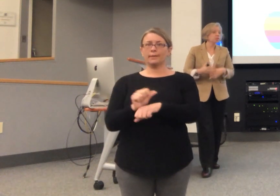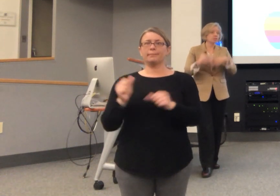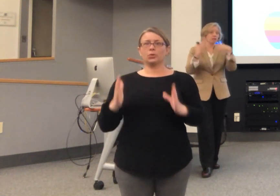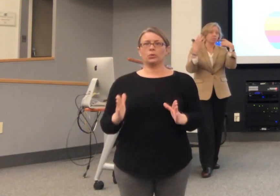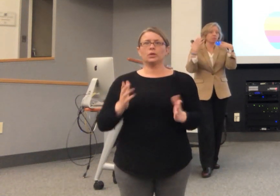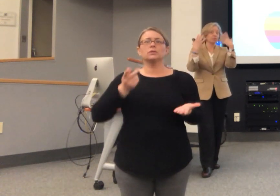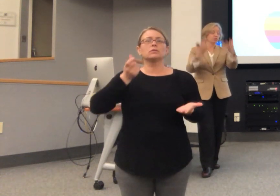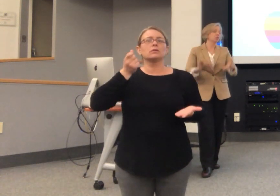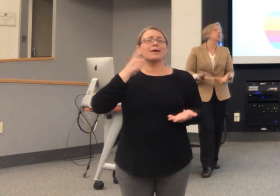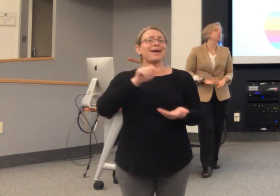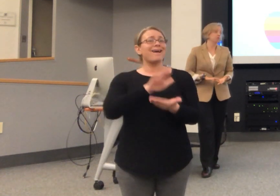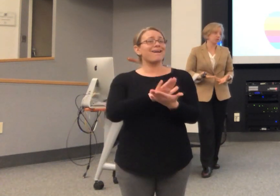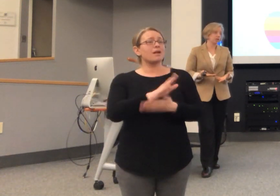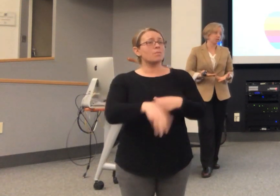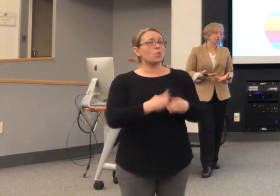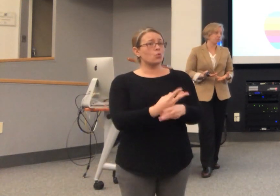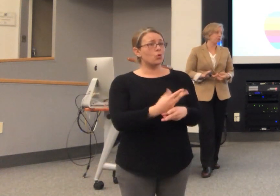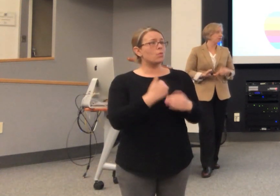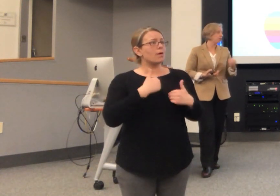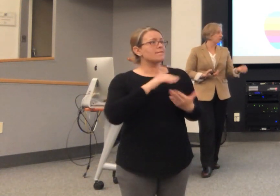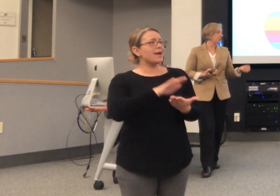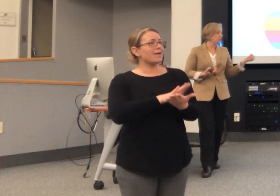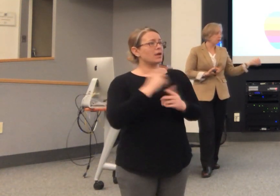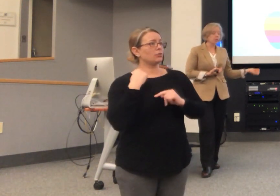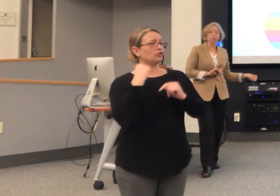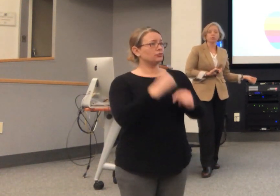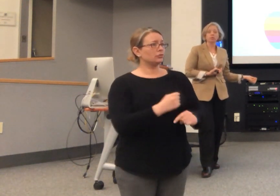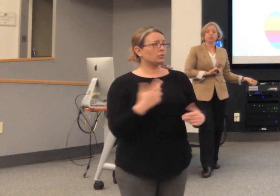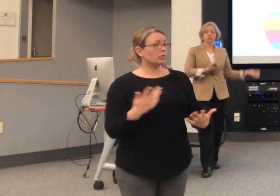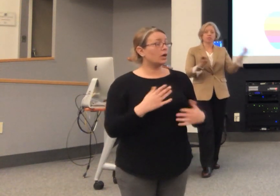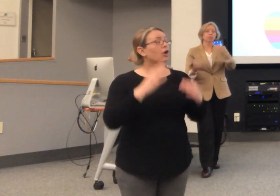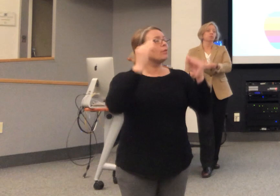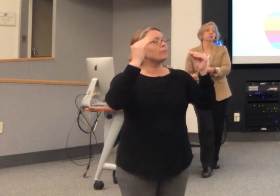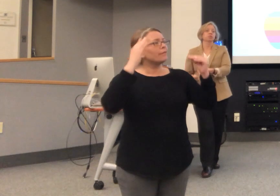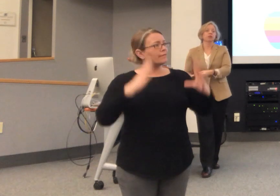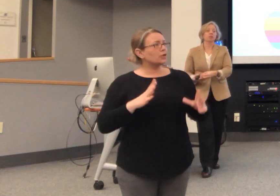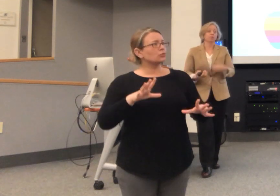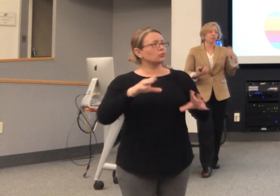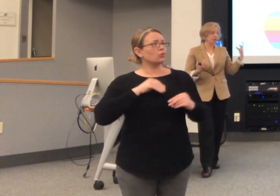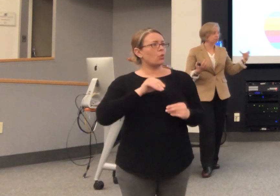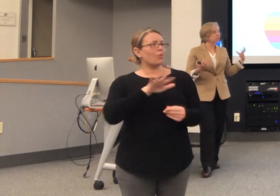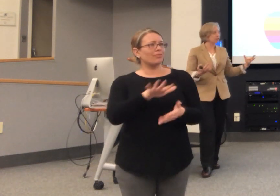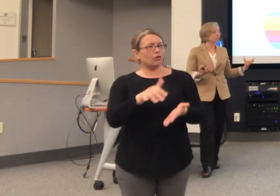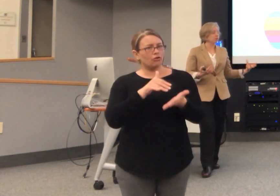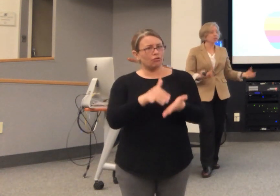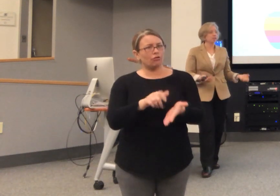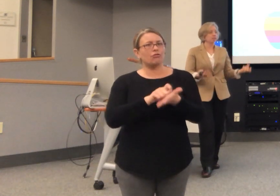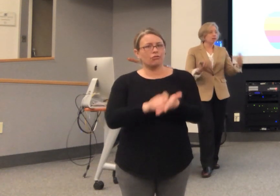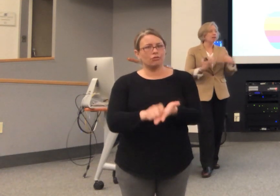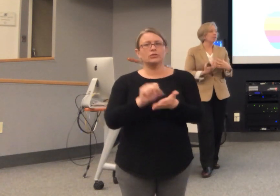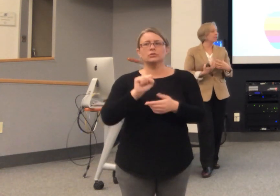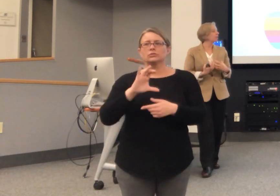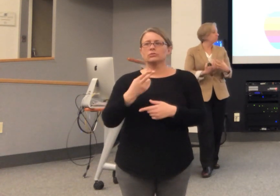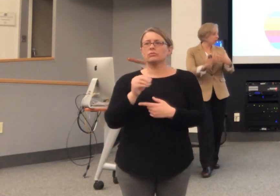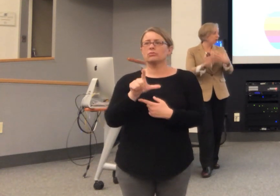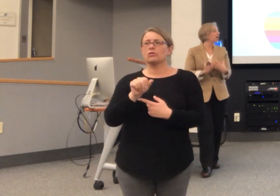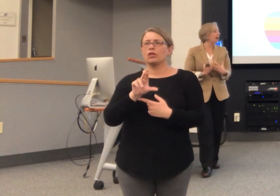which is that professors own their scholarship. You might work at one university, they move to another, but the understanding is always if I write a book,